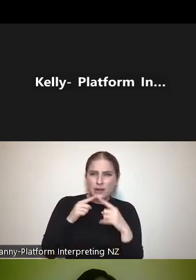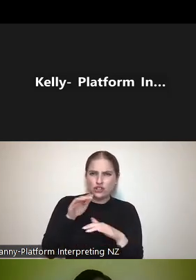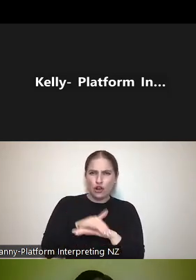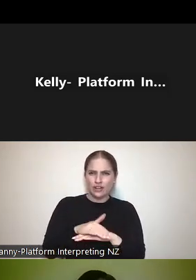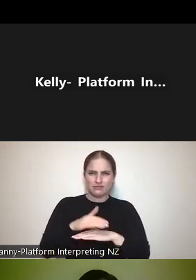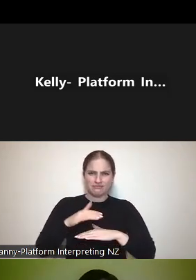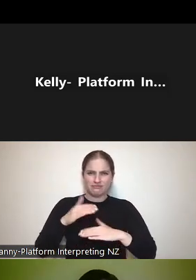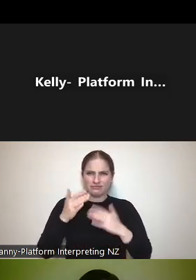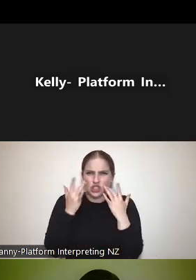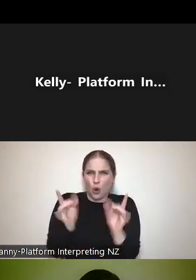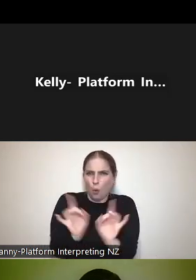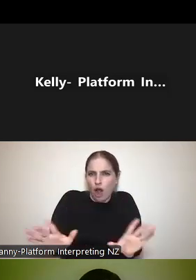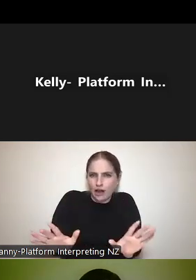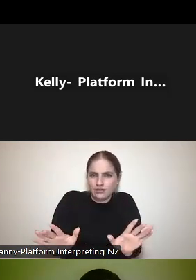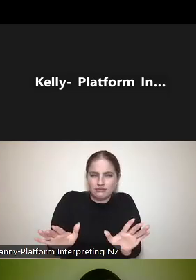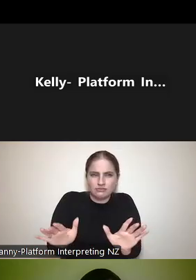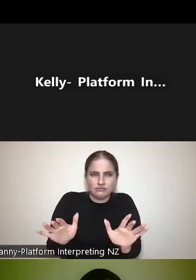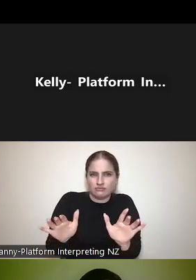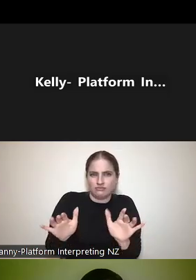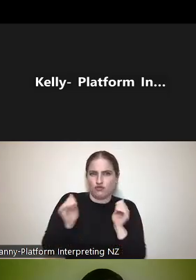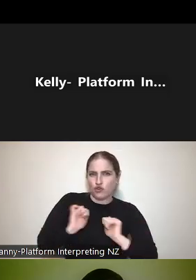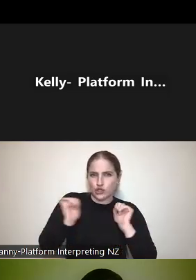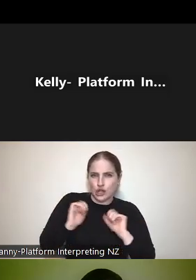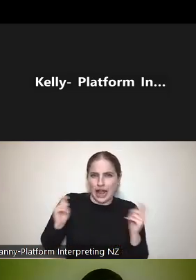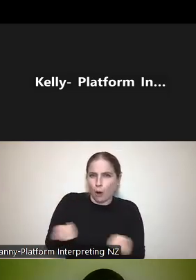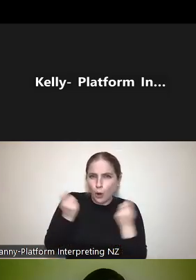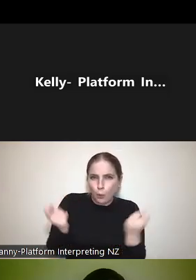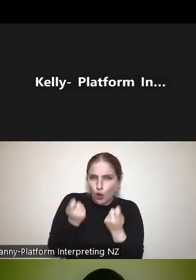all of you will do your shows very differently. Every rehearsal room is unique,